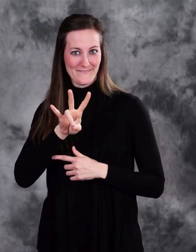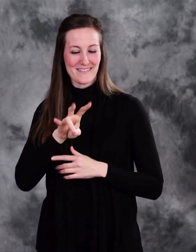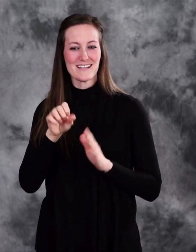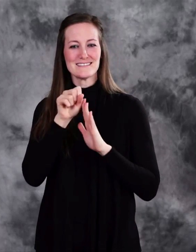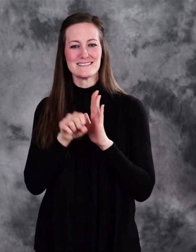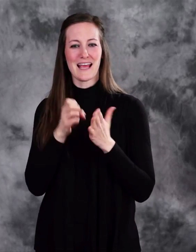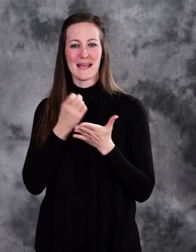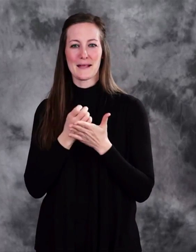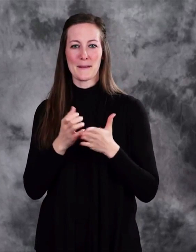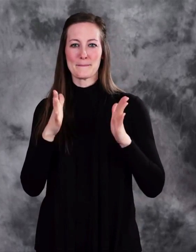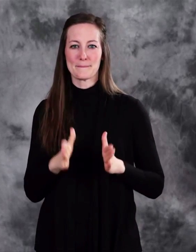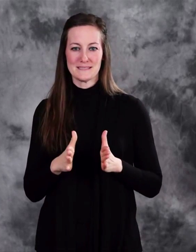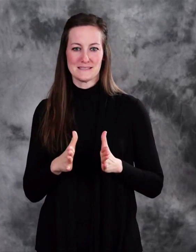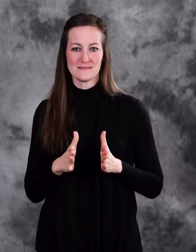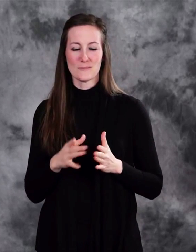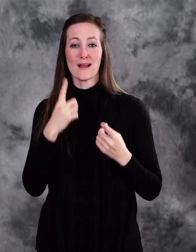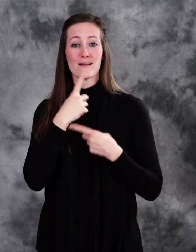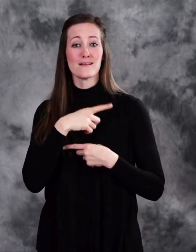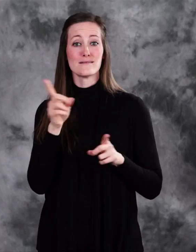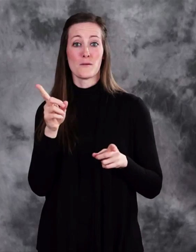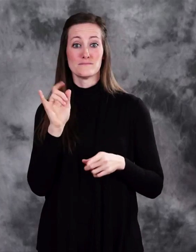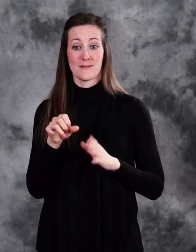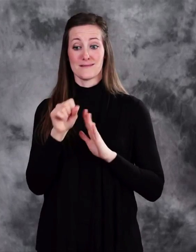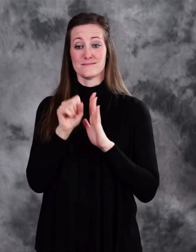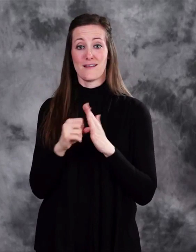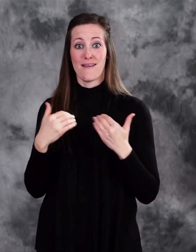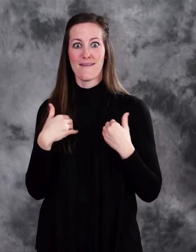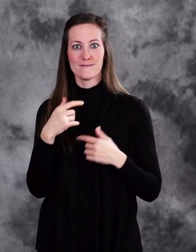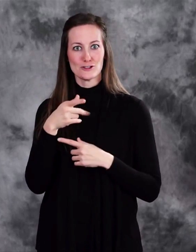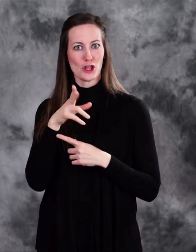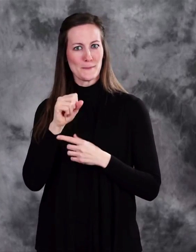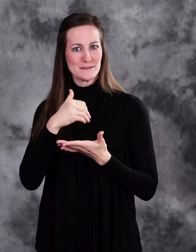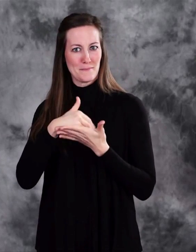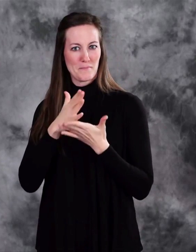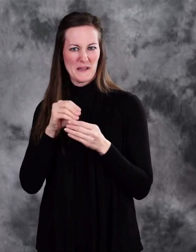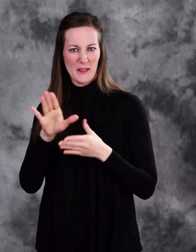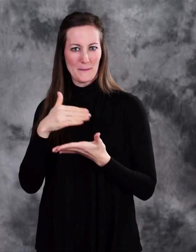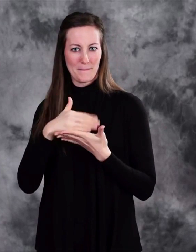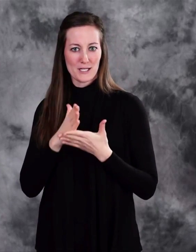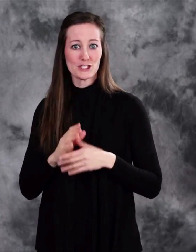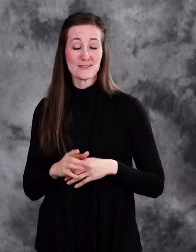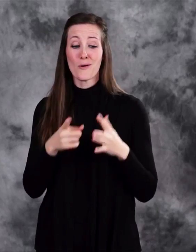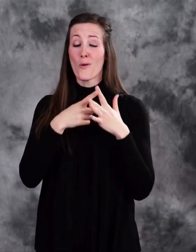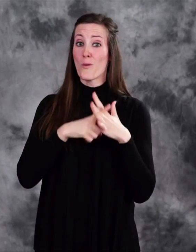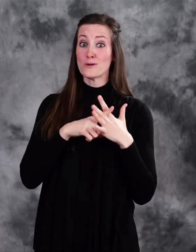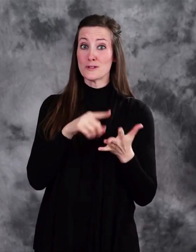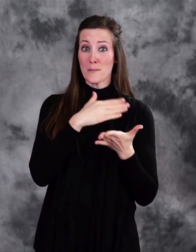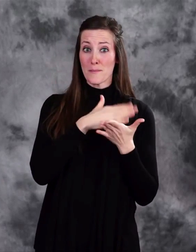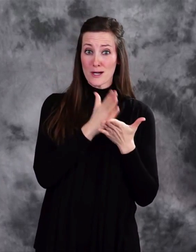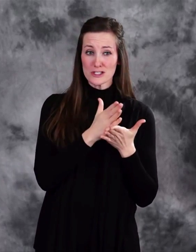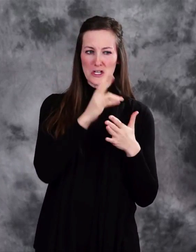the state’s economist announced that the state’s budget surplus for this legislative session